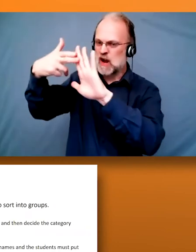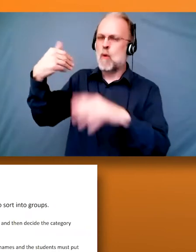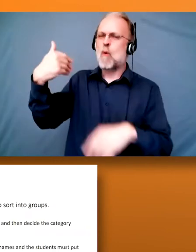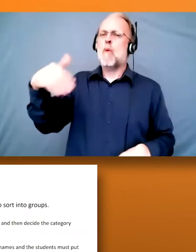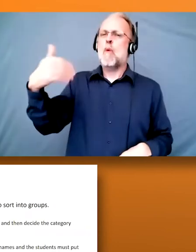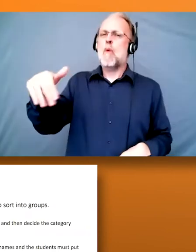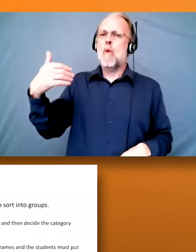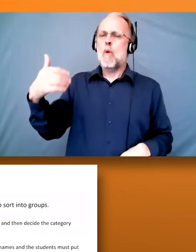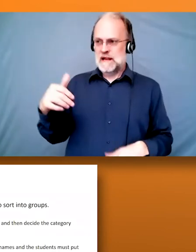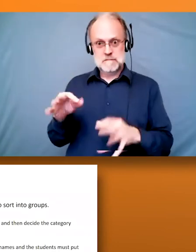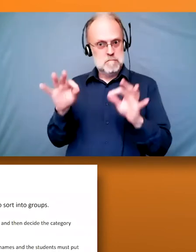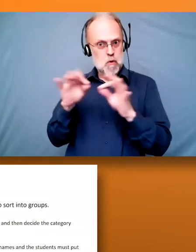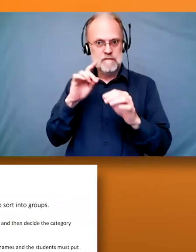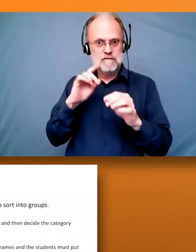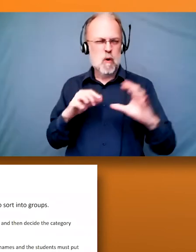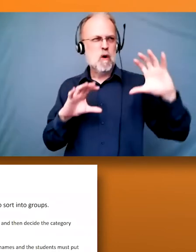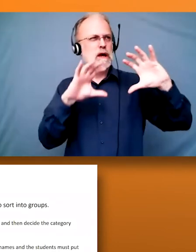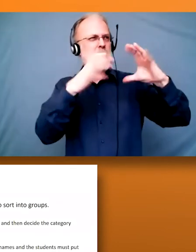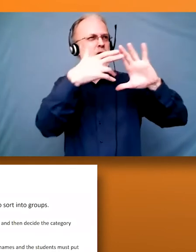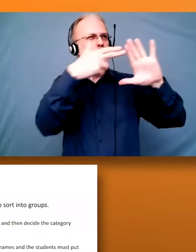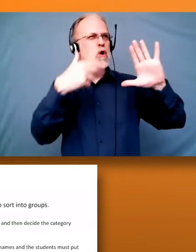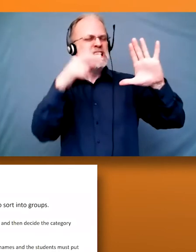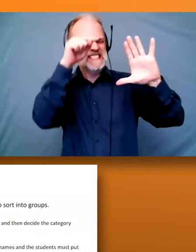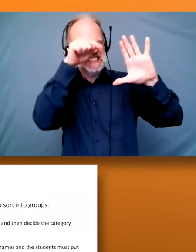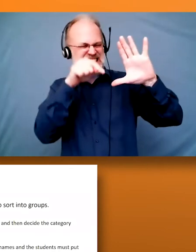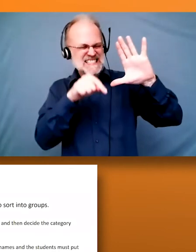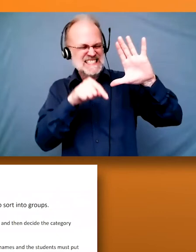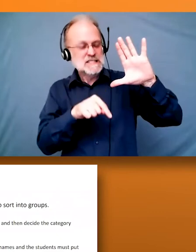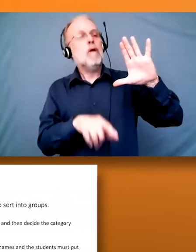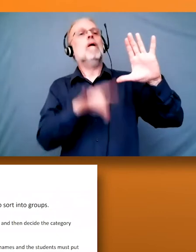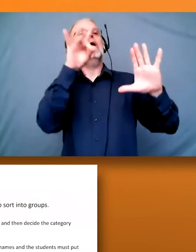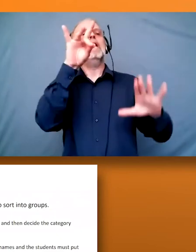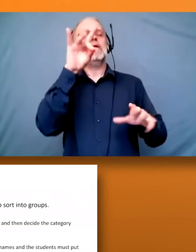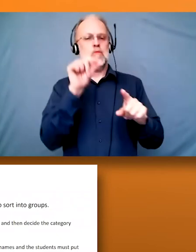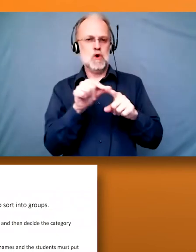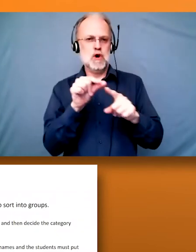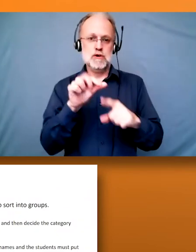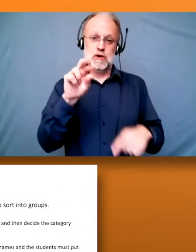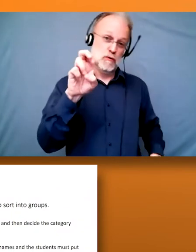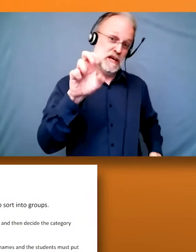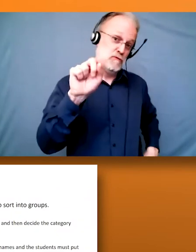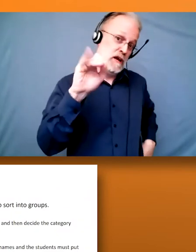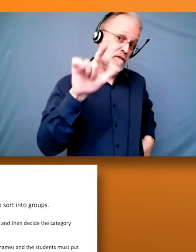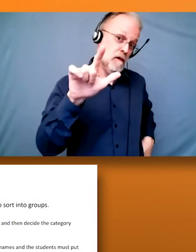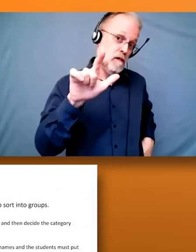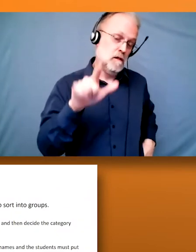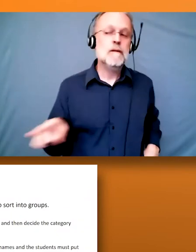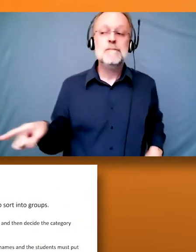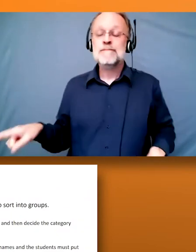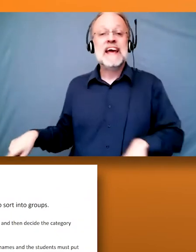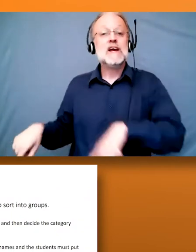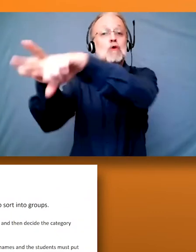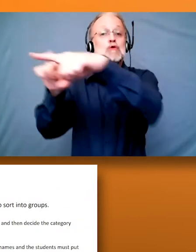when it comes to trying to retrieve a word. One of the, you know, one of the things that we have to think about is our kids, when they go into a science classroom,